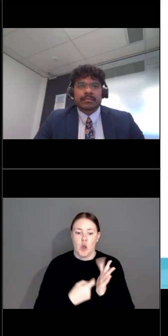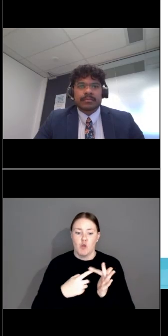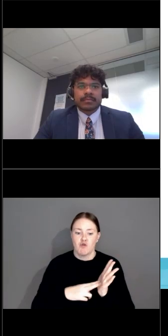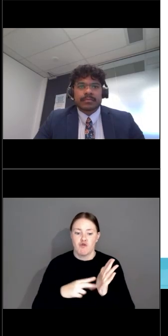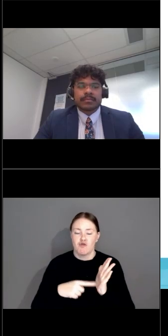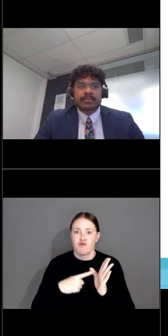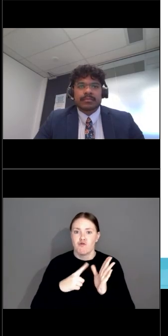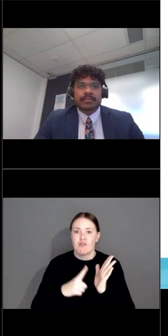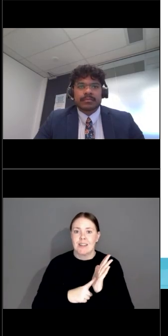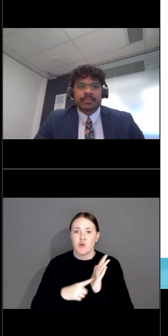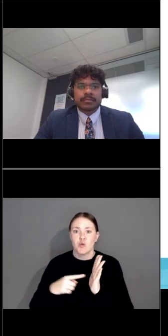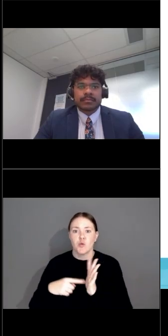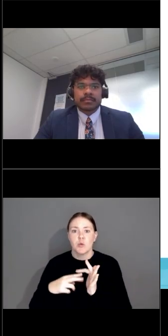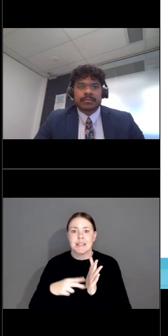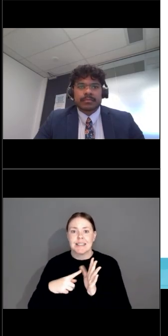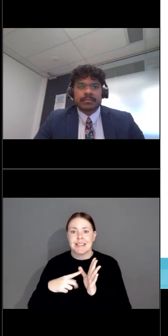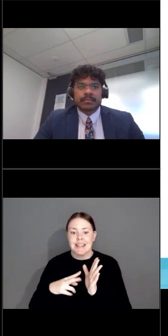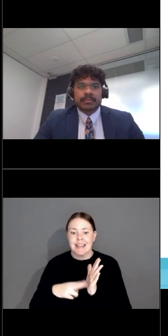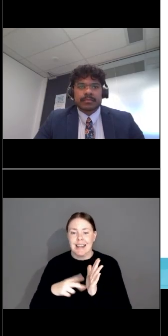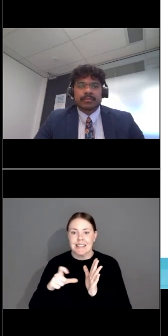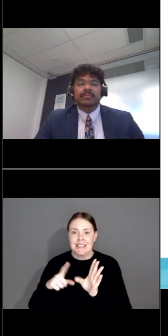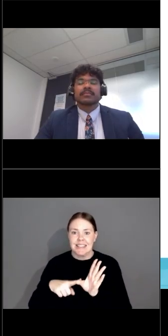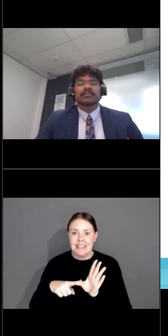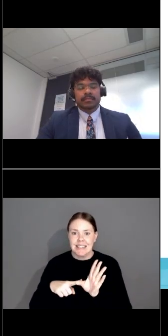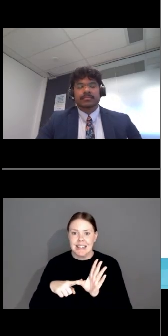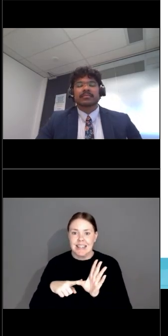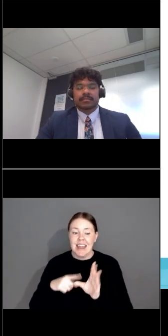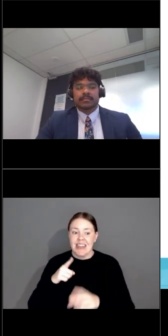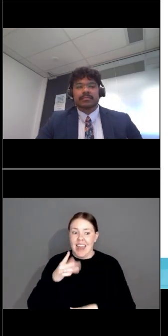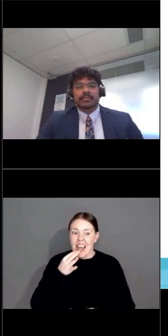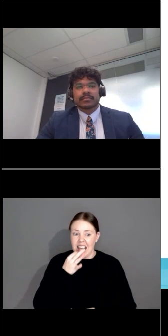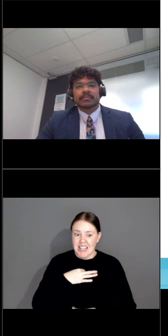teny and they're like how could we use this kids to do what we want to do and how can we develop